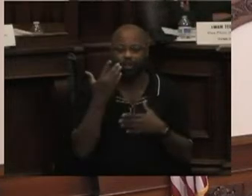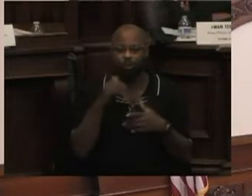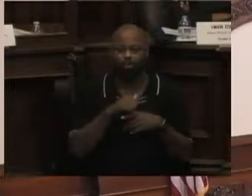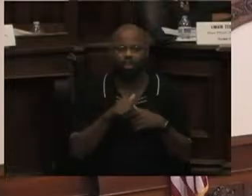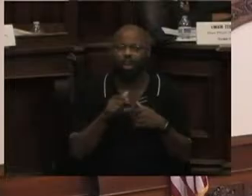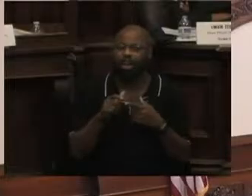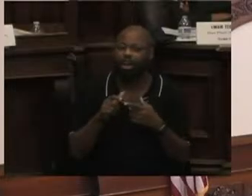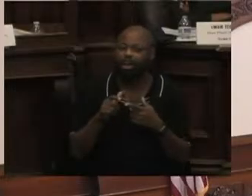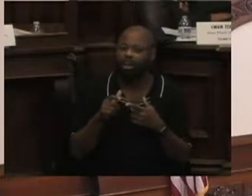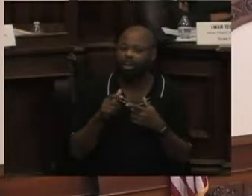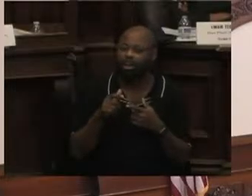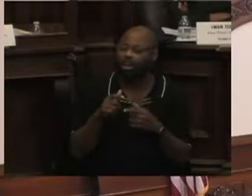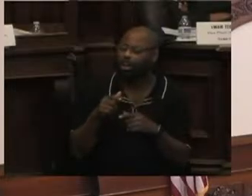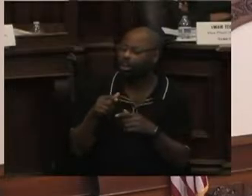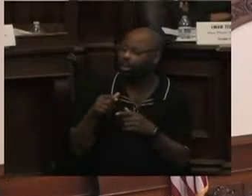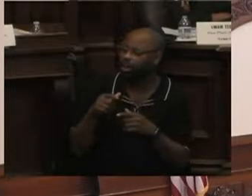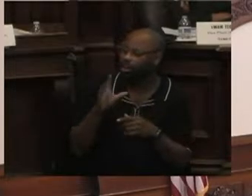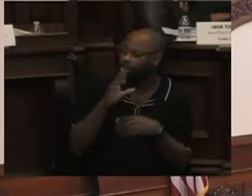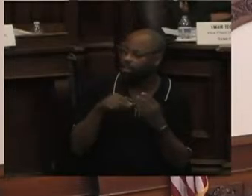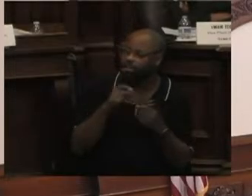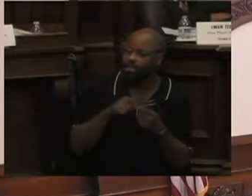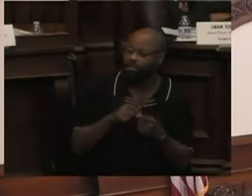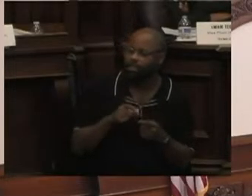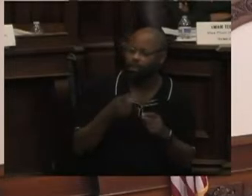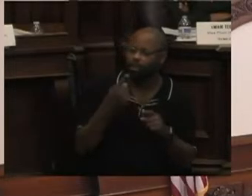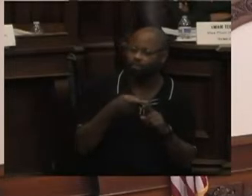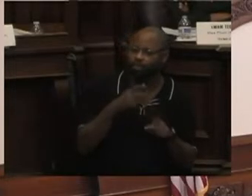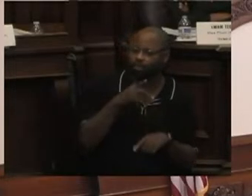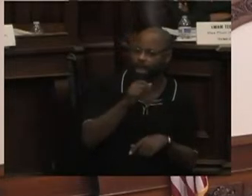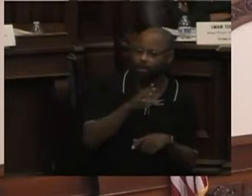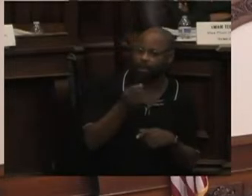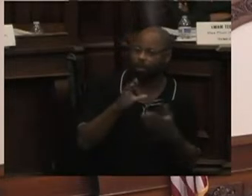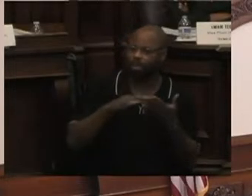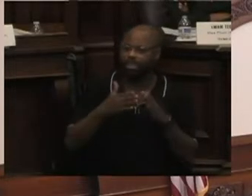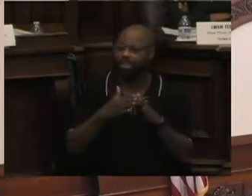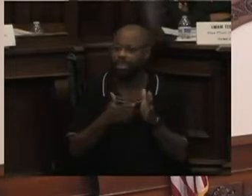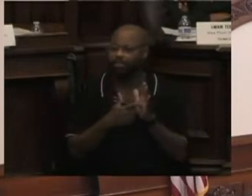need to get training in and